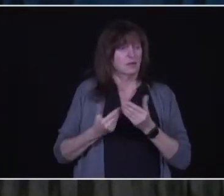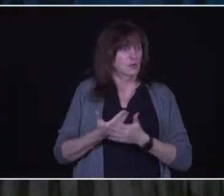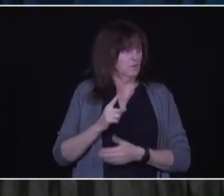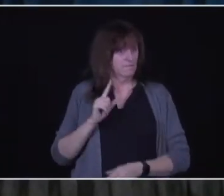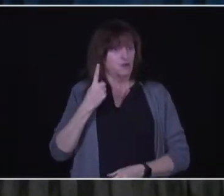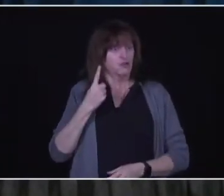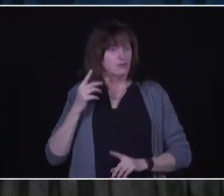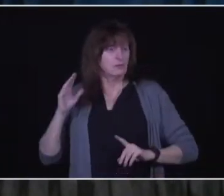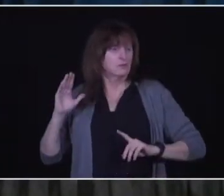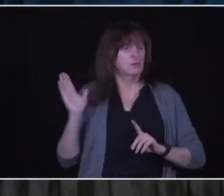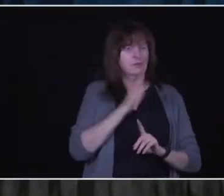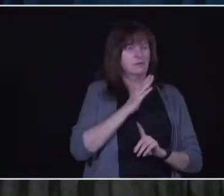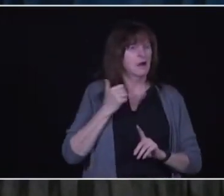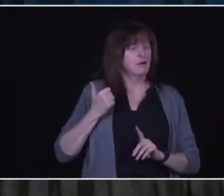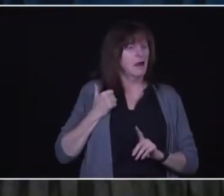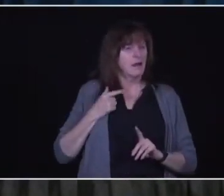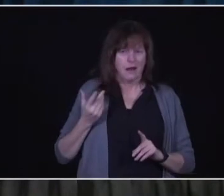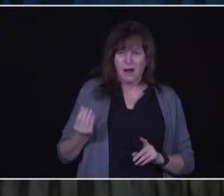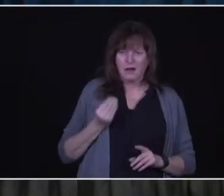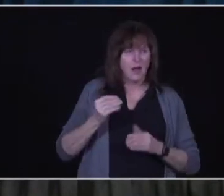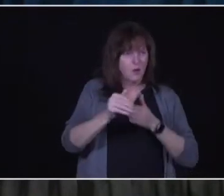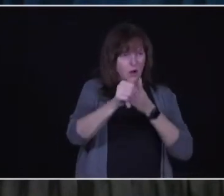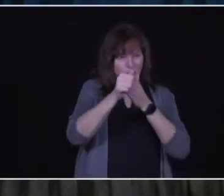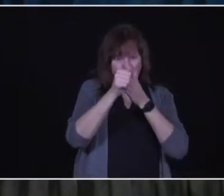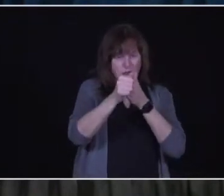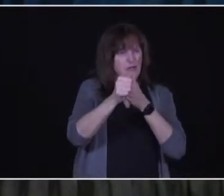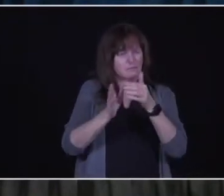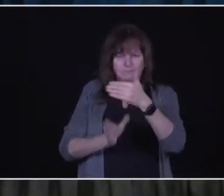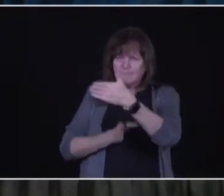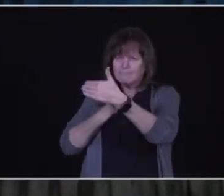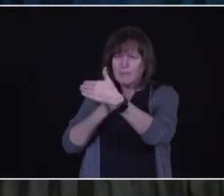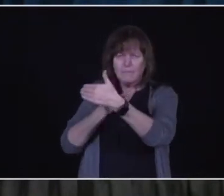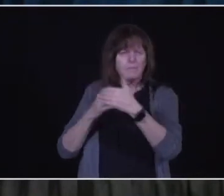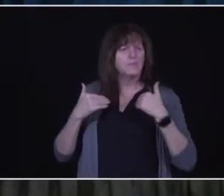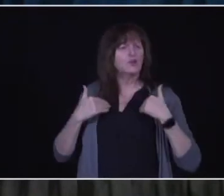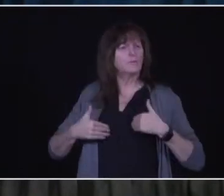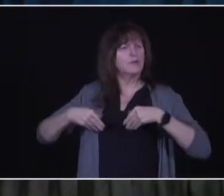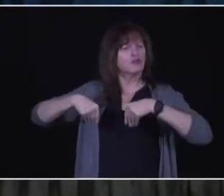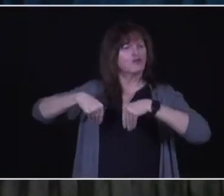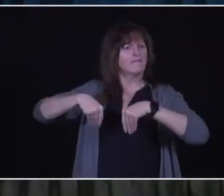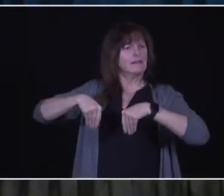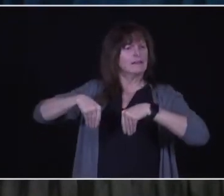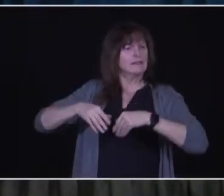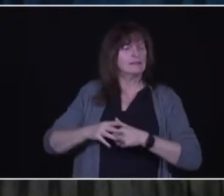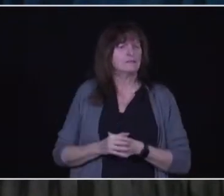as a leader in antihuman trafficking efforts in the country. It also speaks to the need to work across all